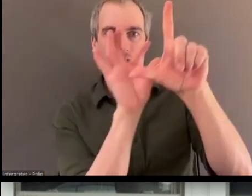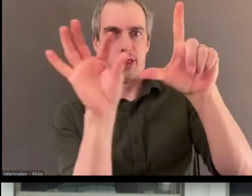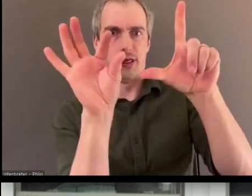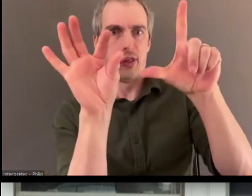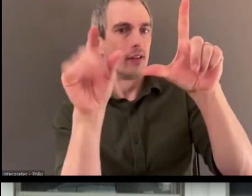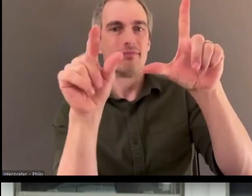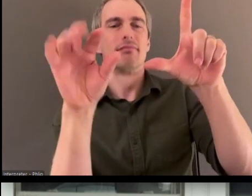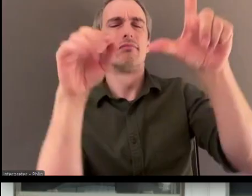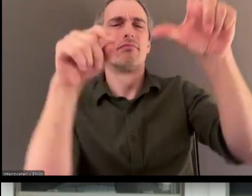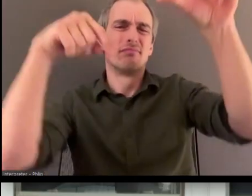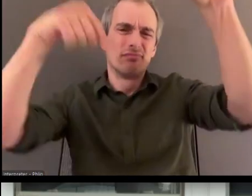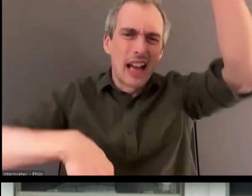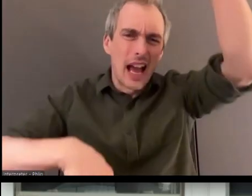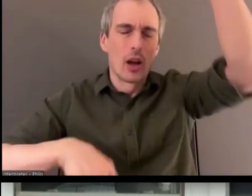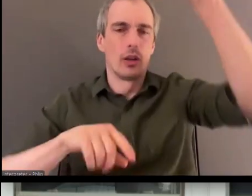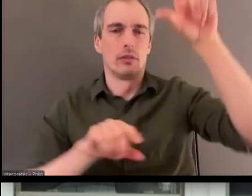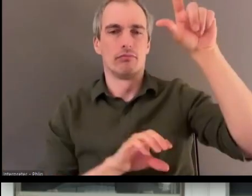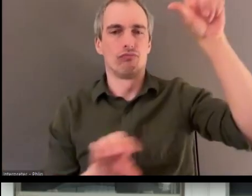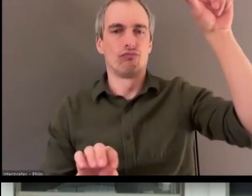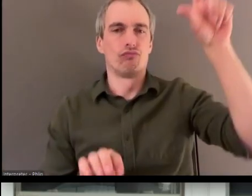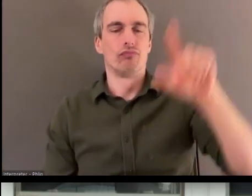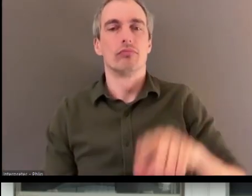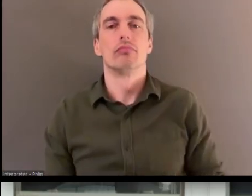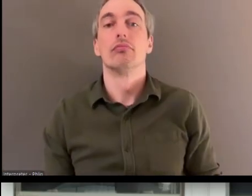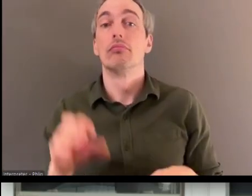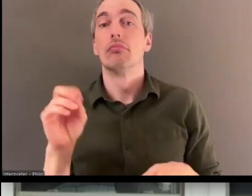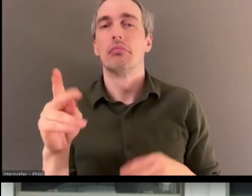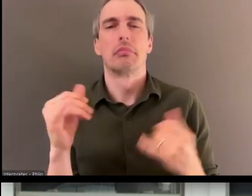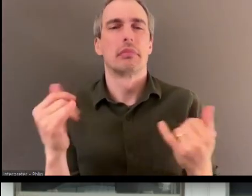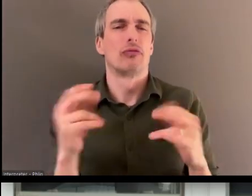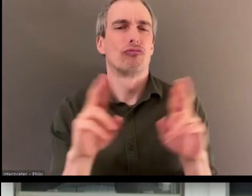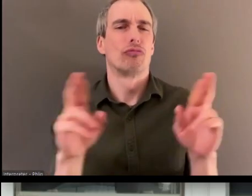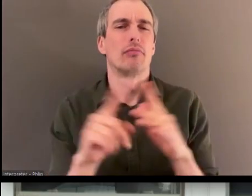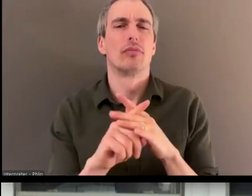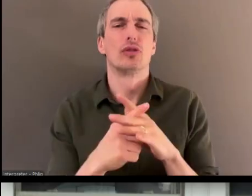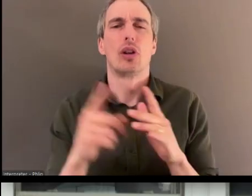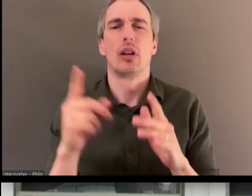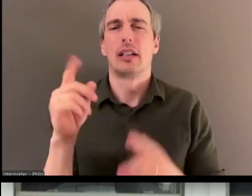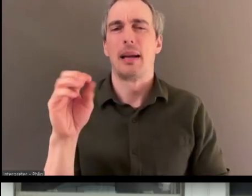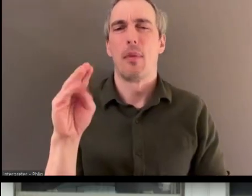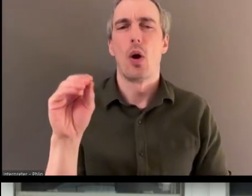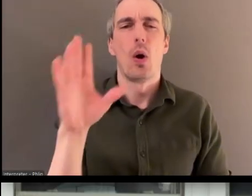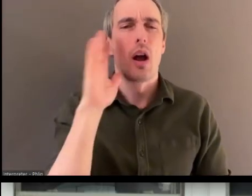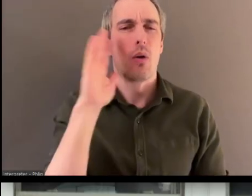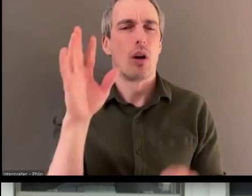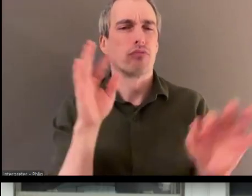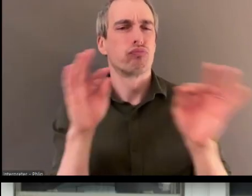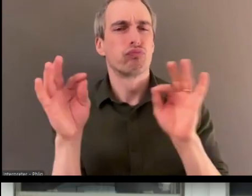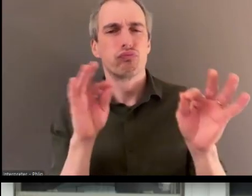And we'll talk through the demo. So everything will be... Dylan will be the human screen reader.